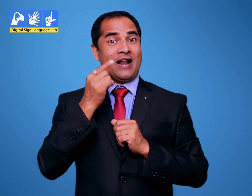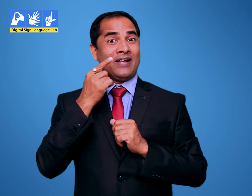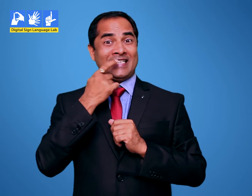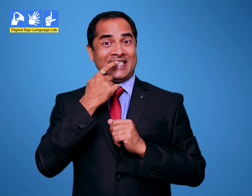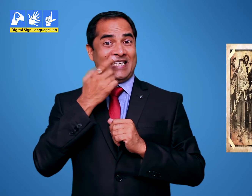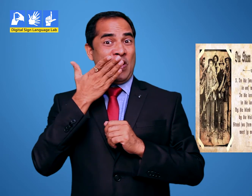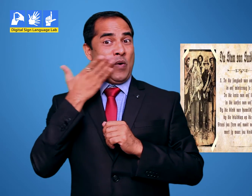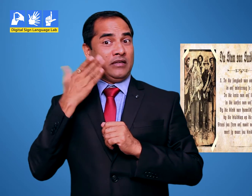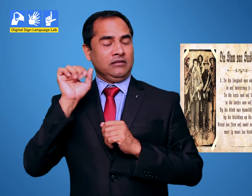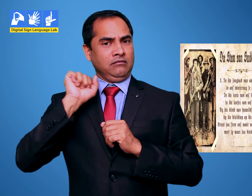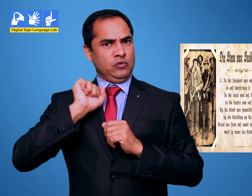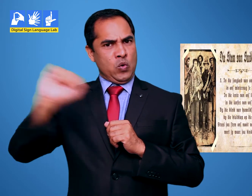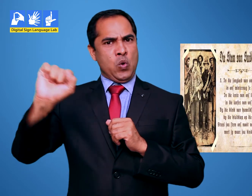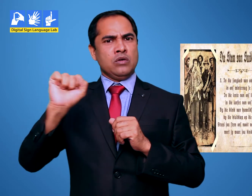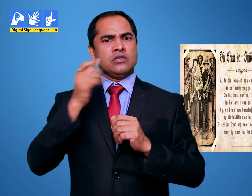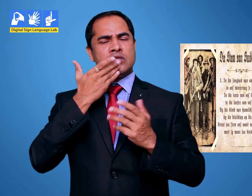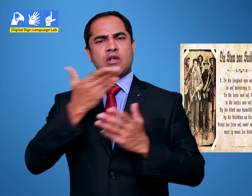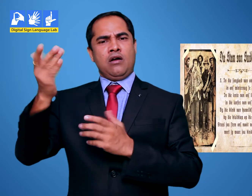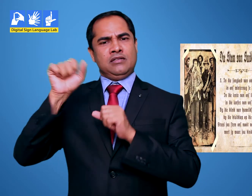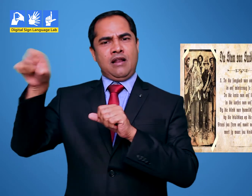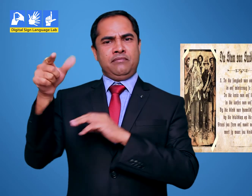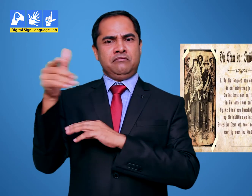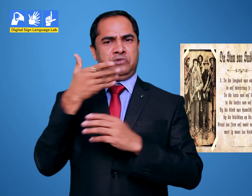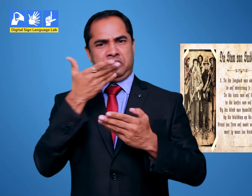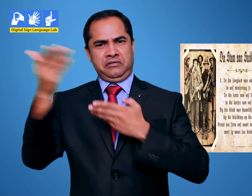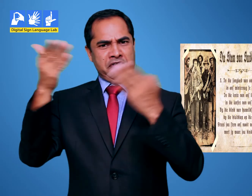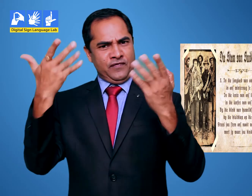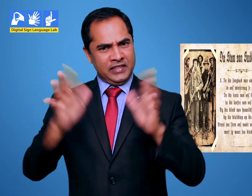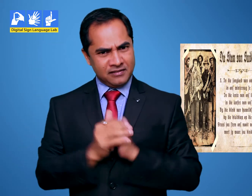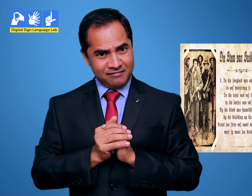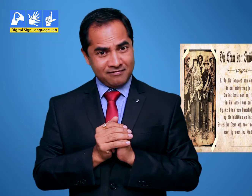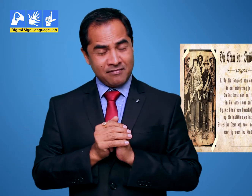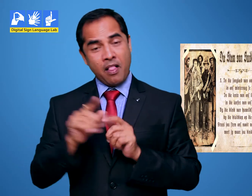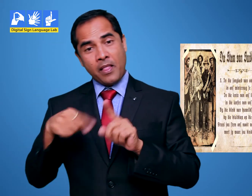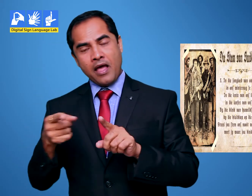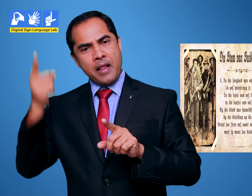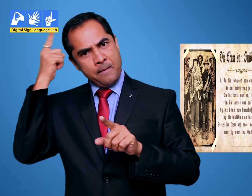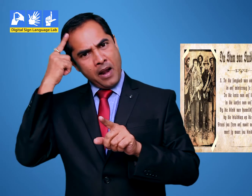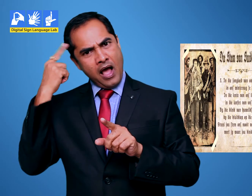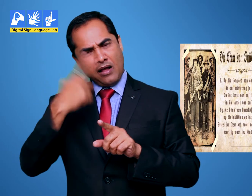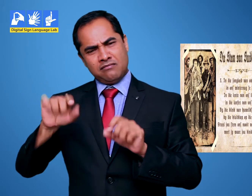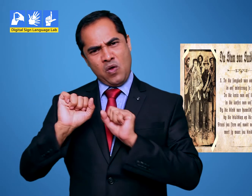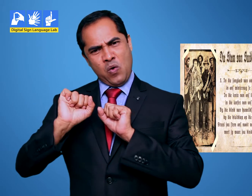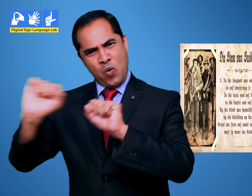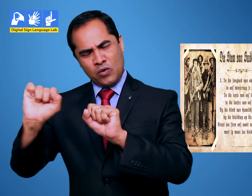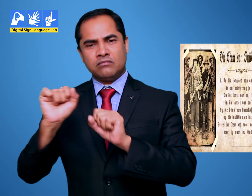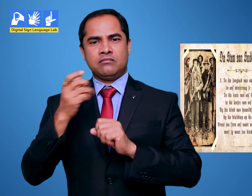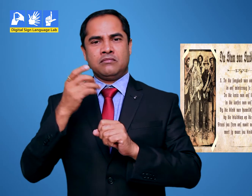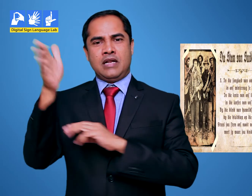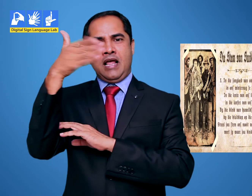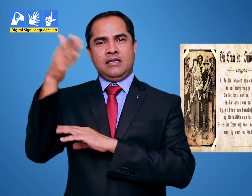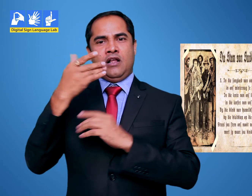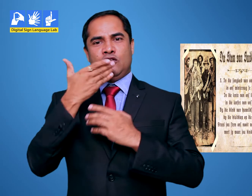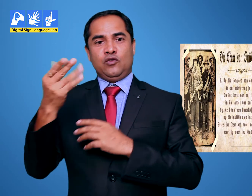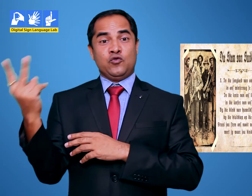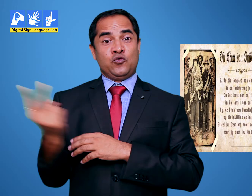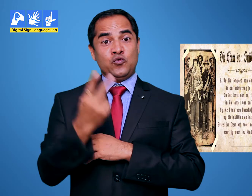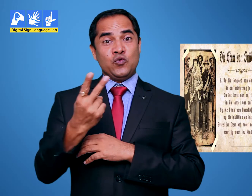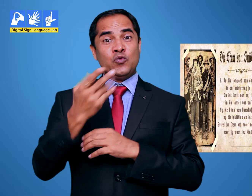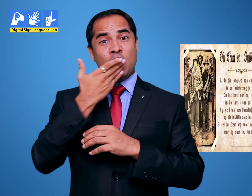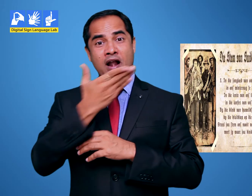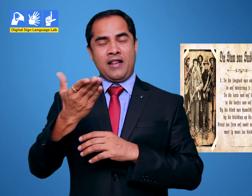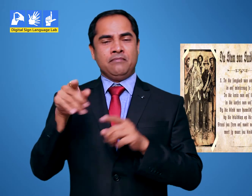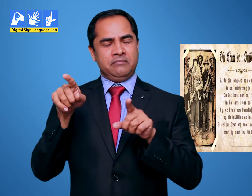The vision of white singing their own anthem and black singing the old anthem